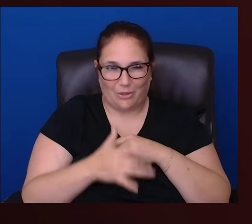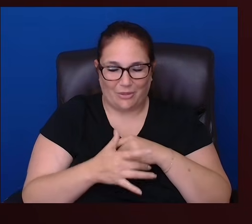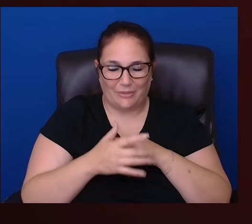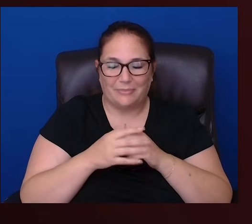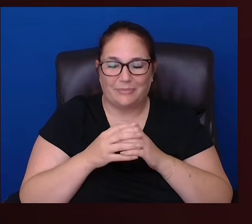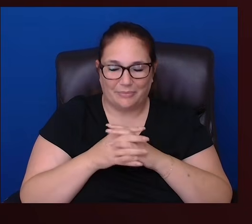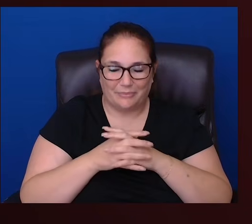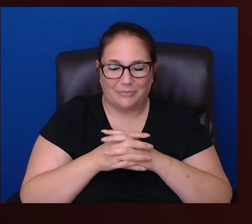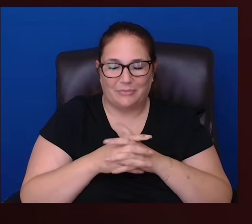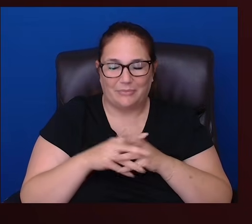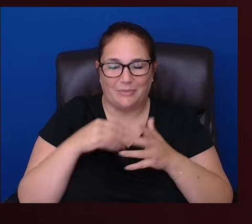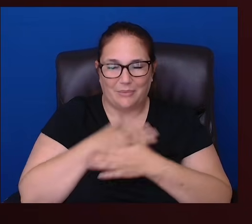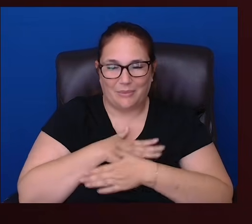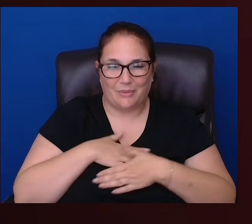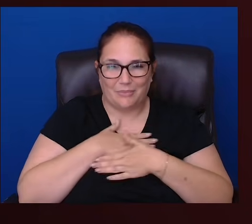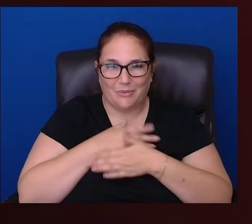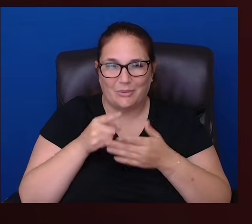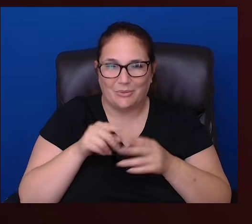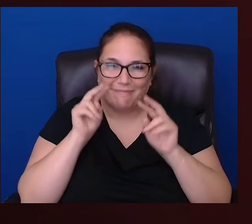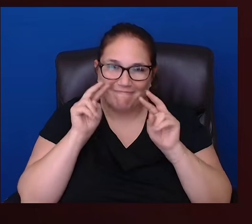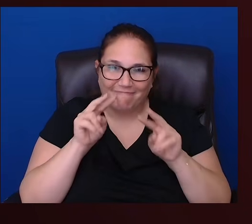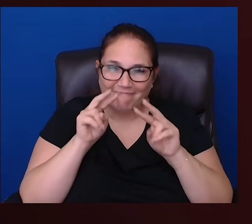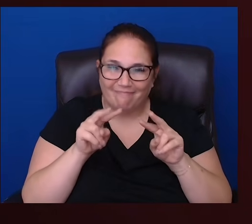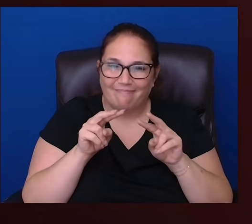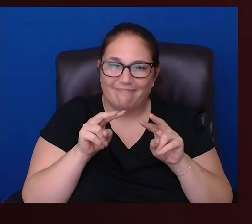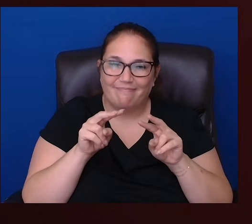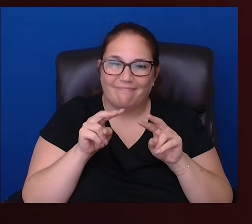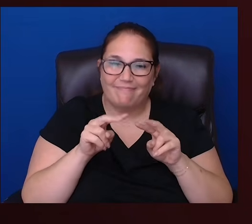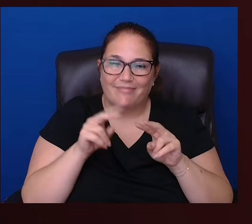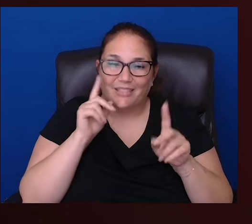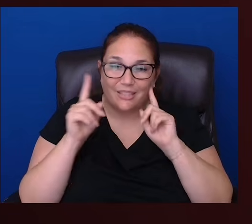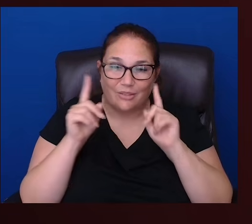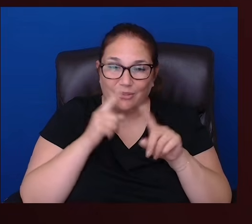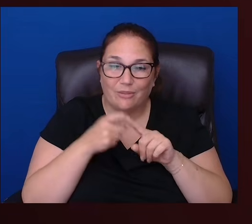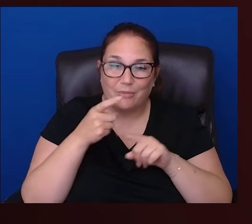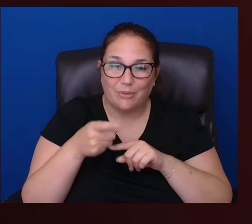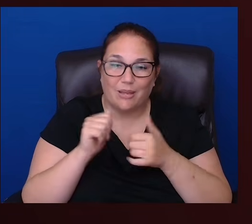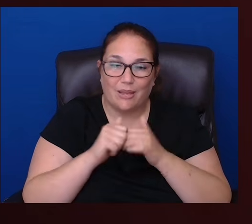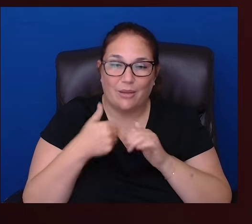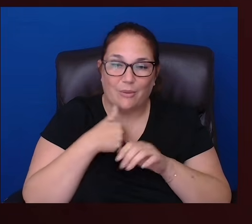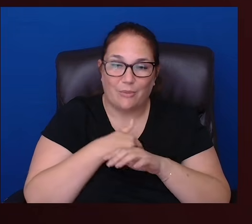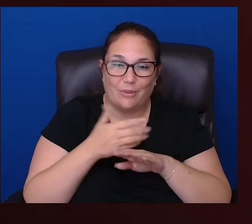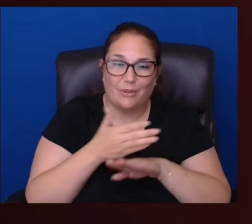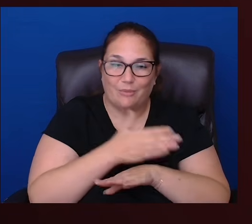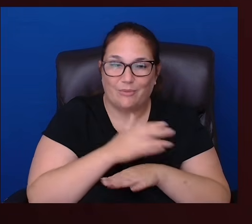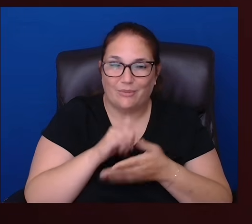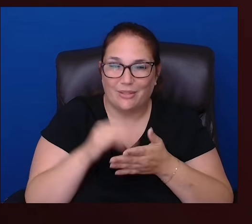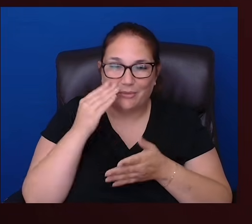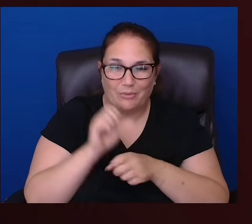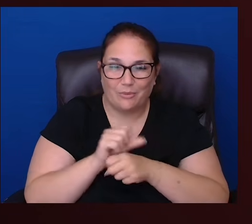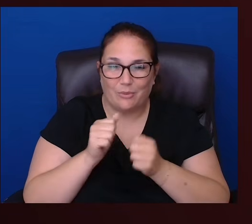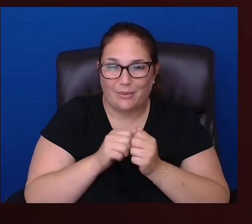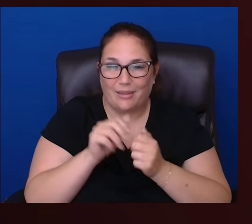appreciate you and look forward to hearing from you how we can improve that experience of working with AI. Thanks a lot.